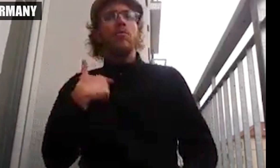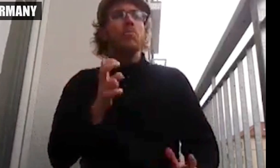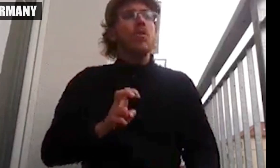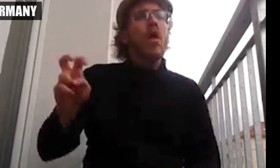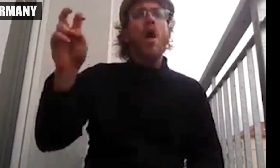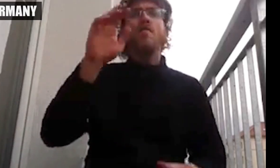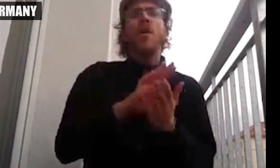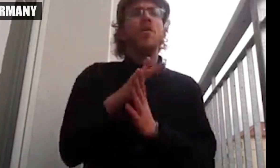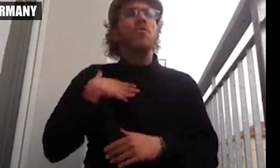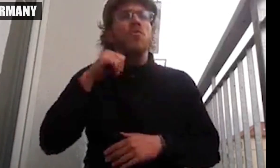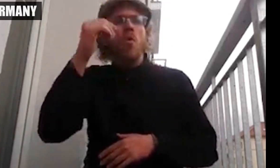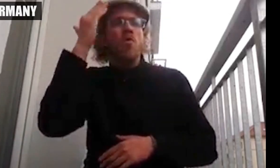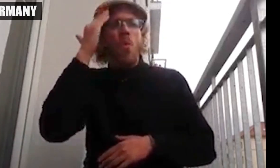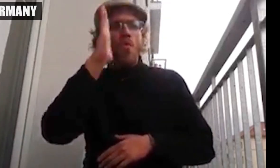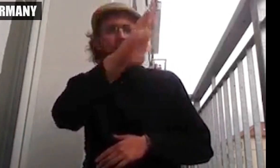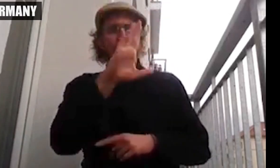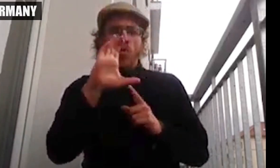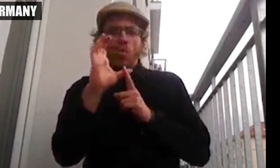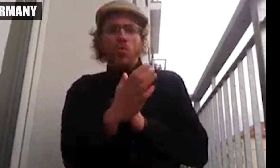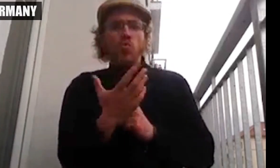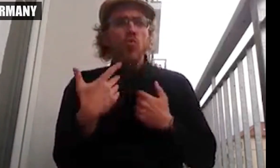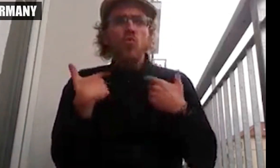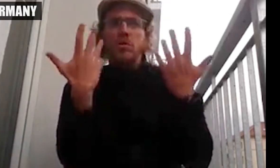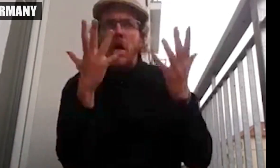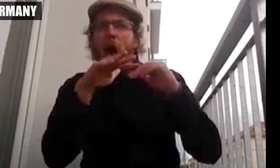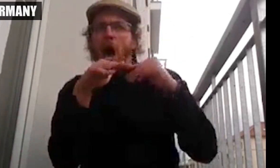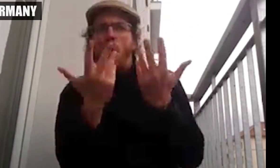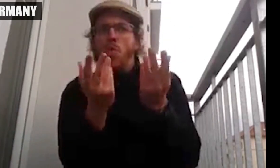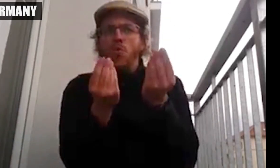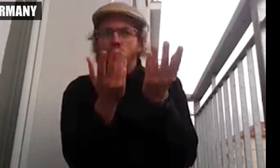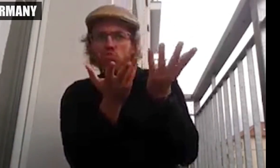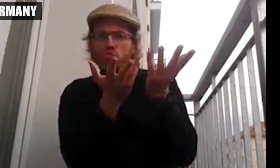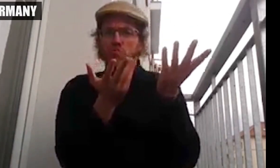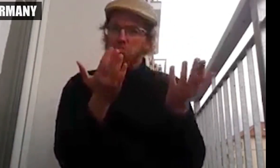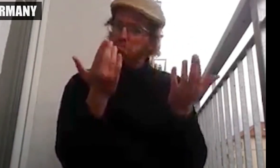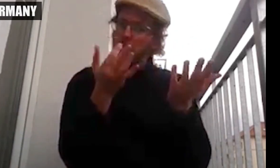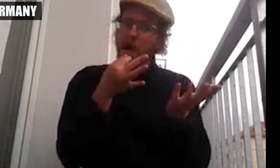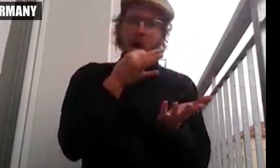Ask questions and be honest that you don't know much about their culture.